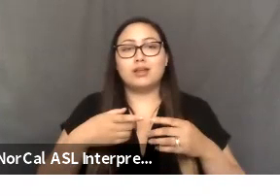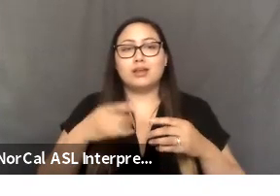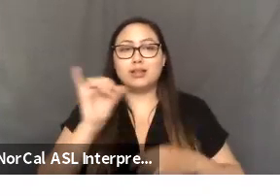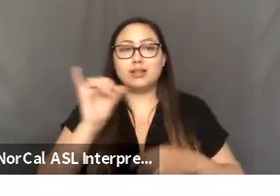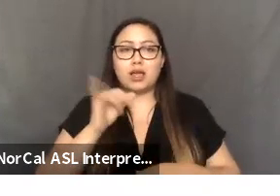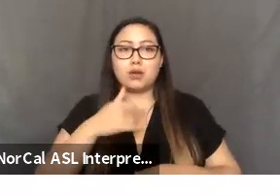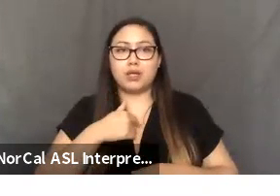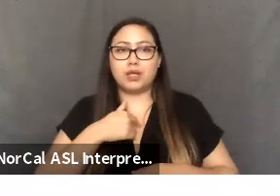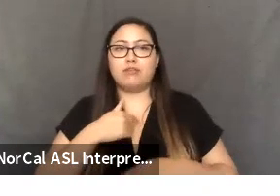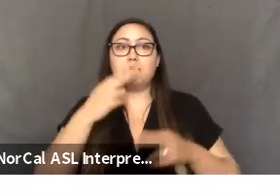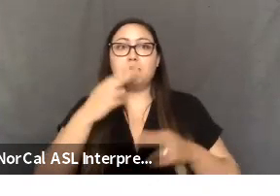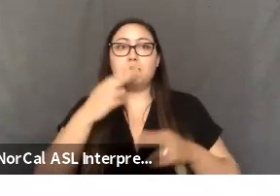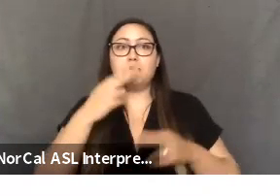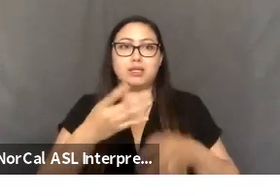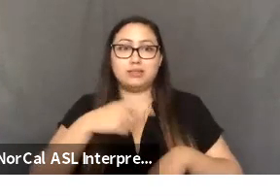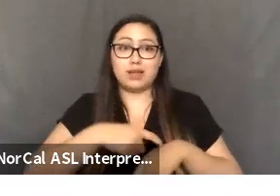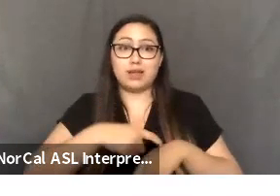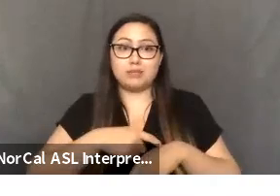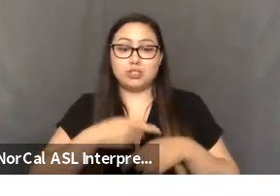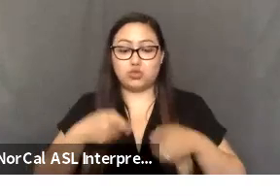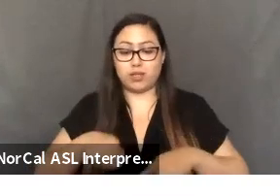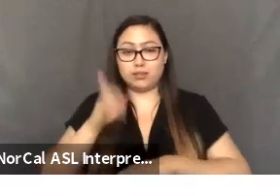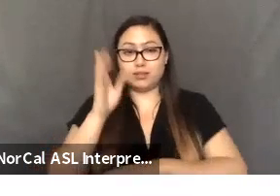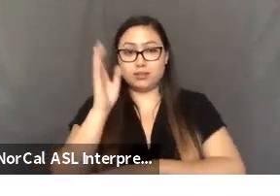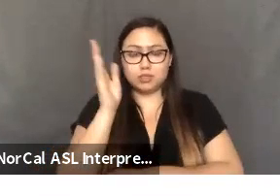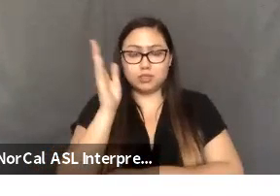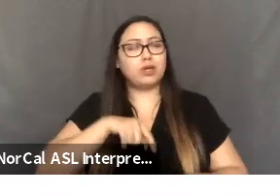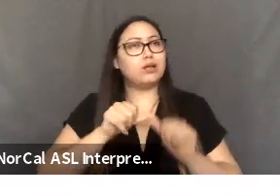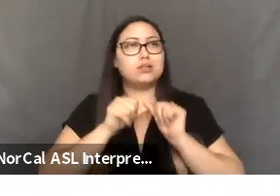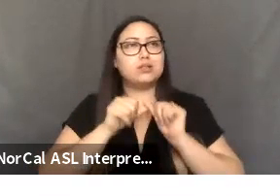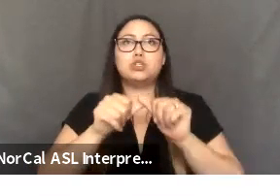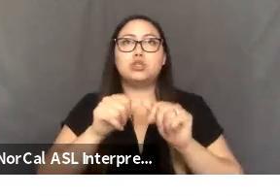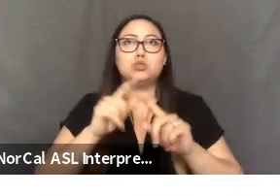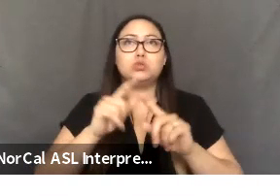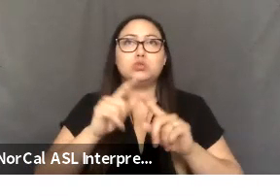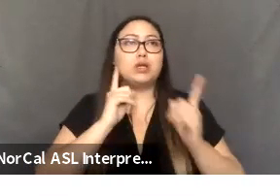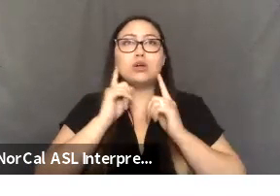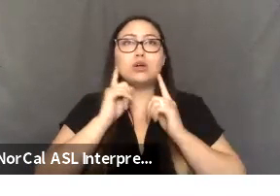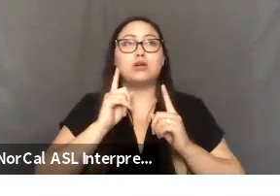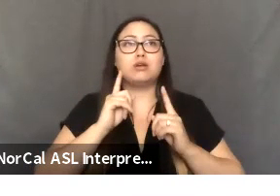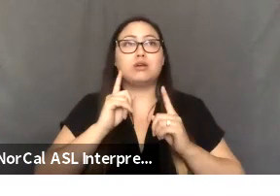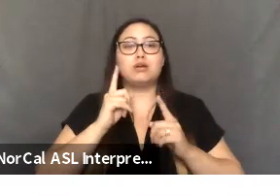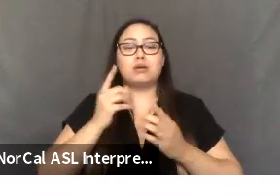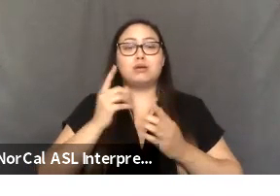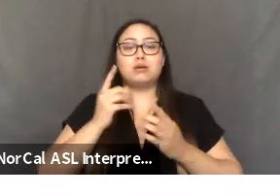the we continue to hear that having the buy in from other departments like the call center